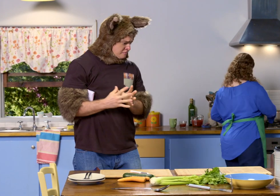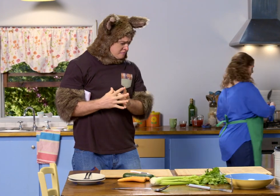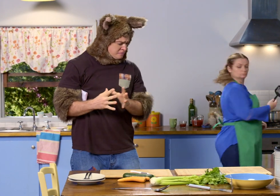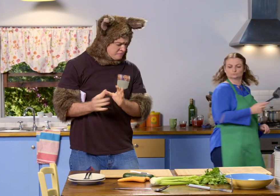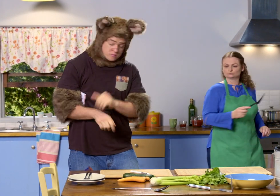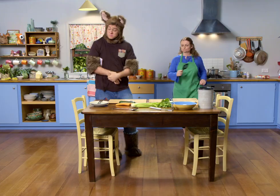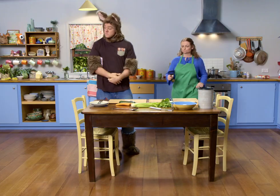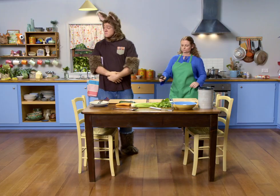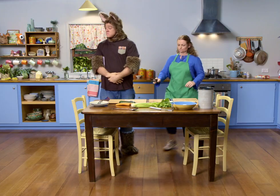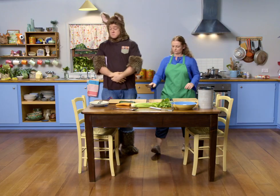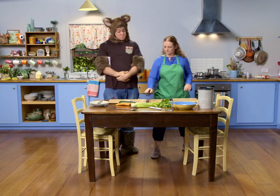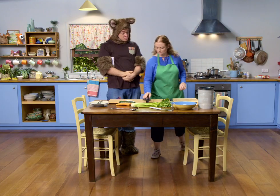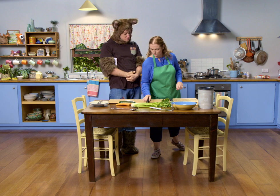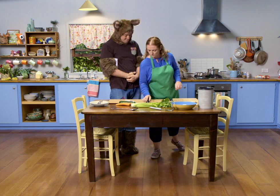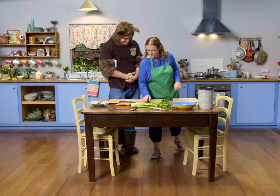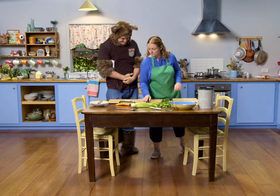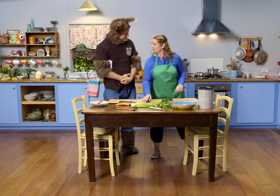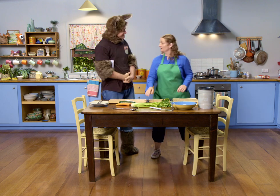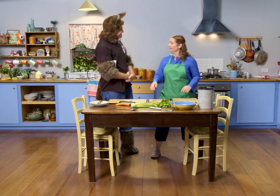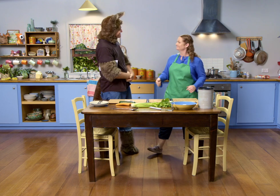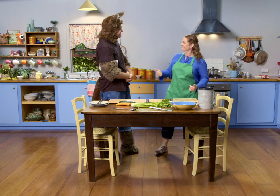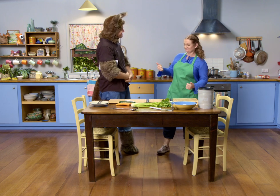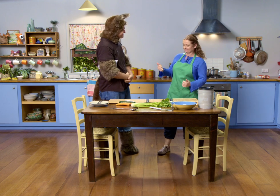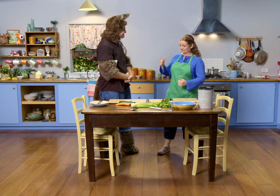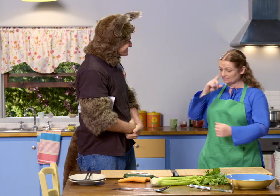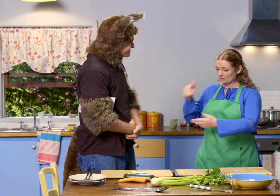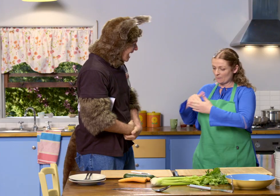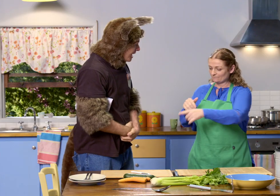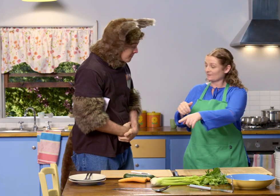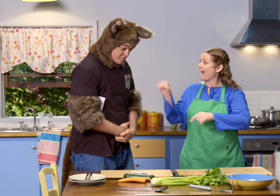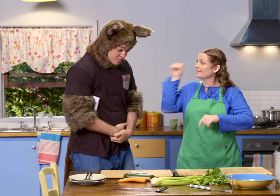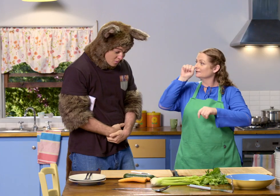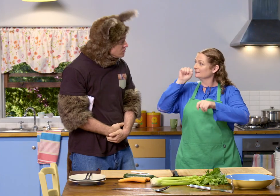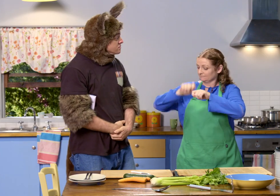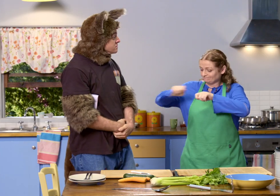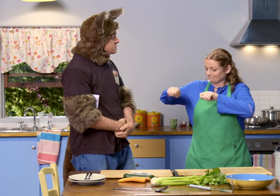Um... Possum, could you help me by peeling the carrots, please?